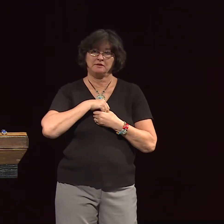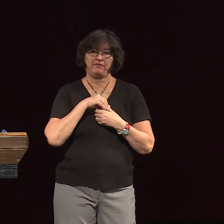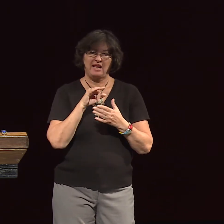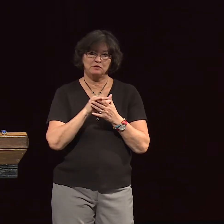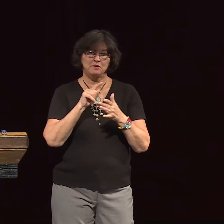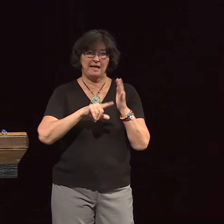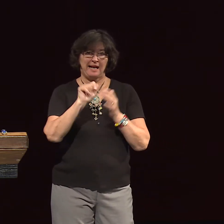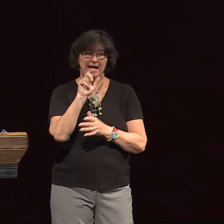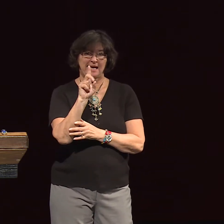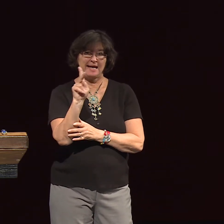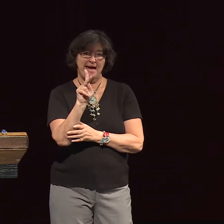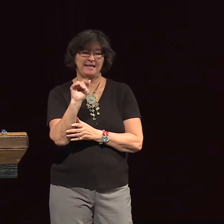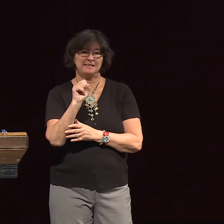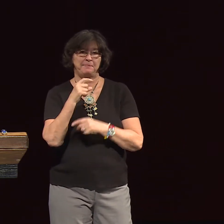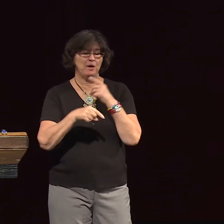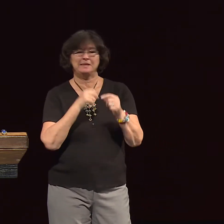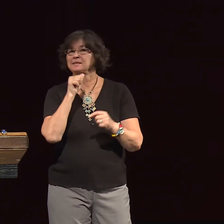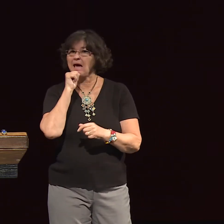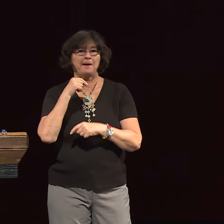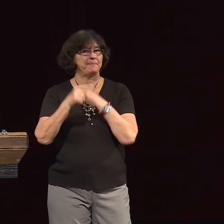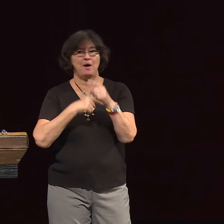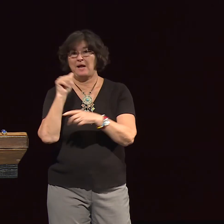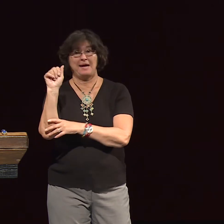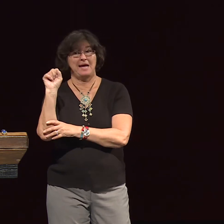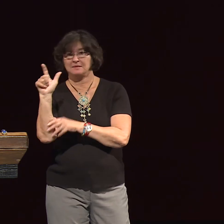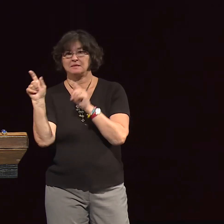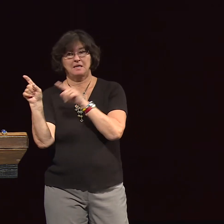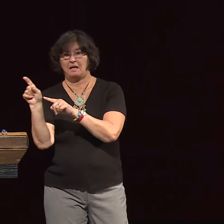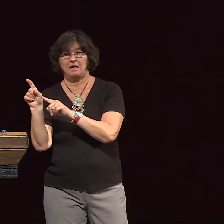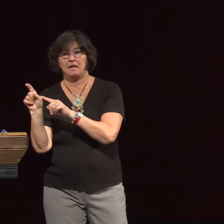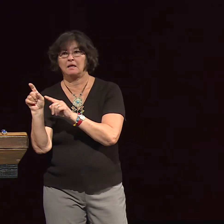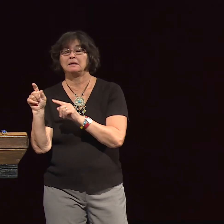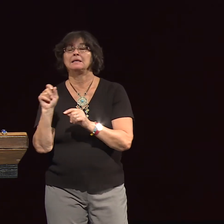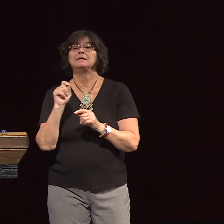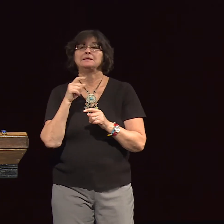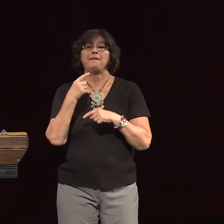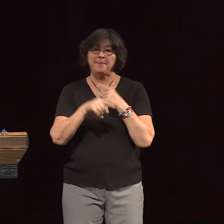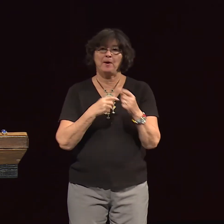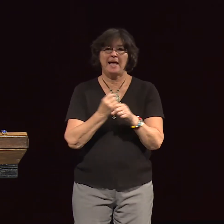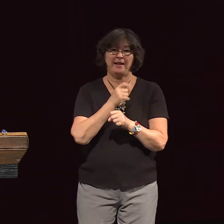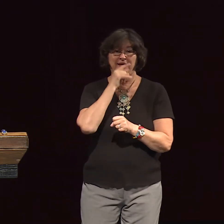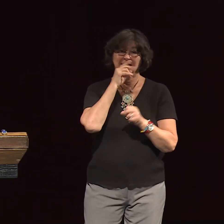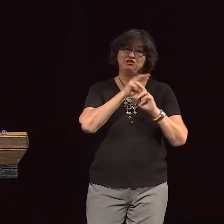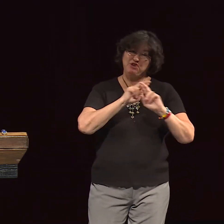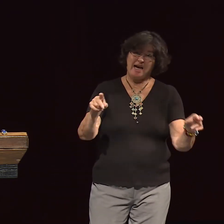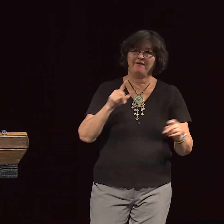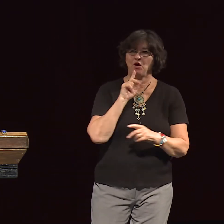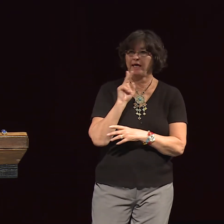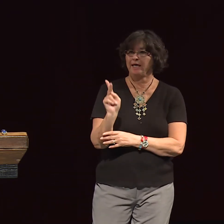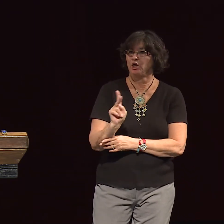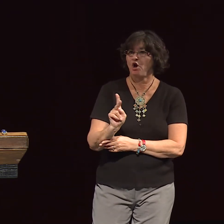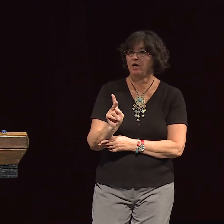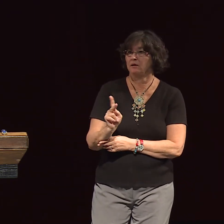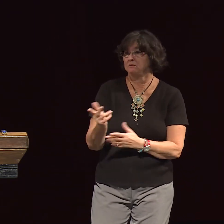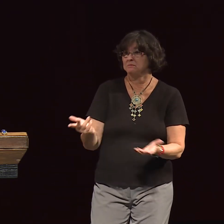We want children to acquire language before going into kindergarten, regardless of what the language is.